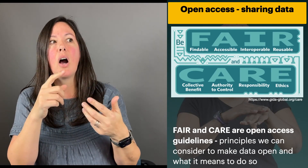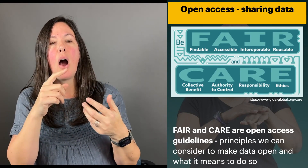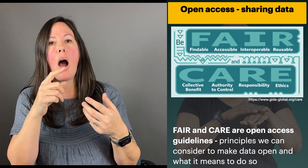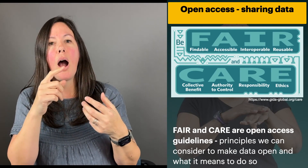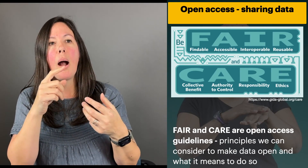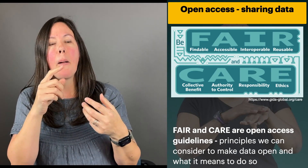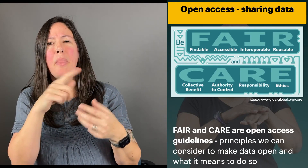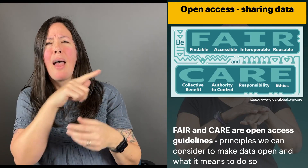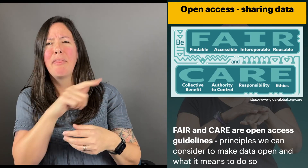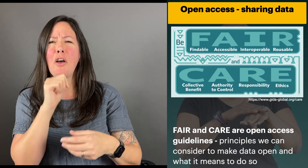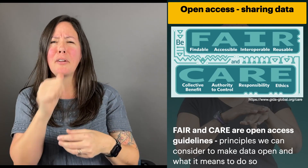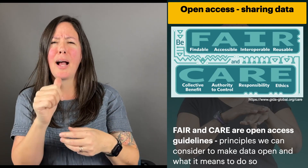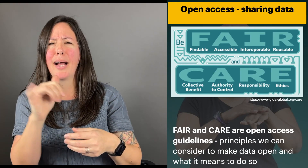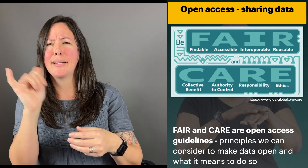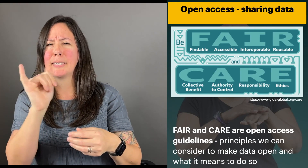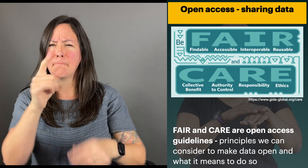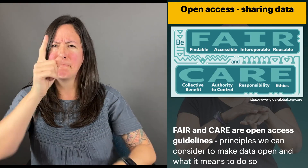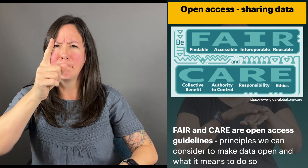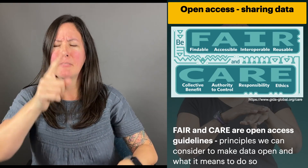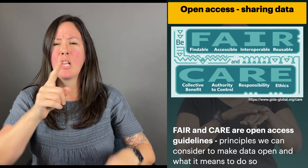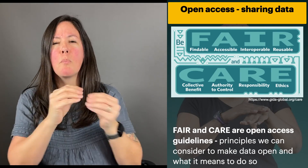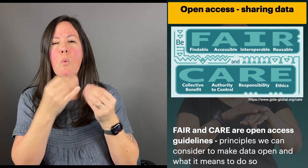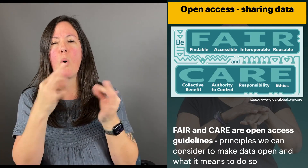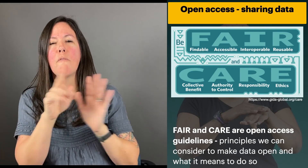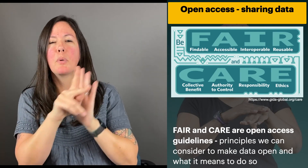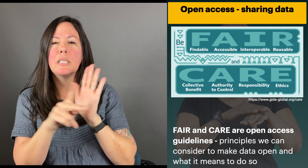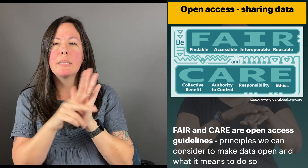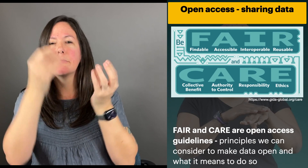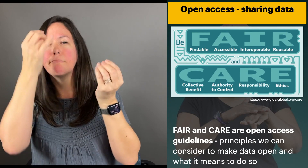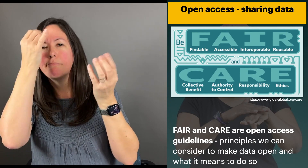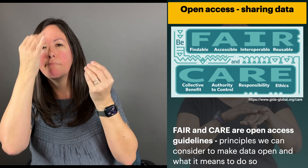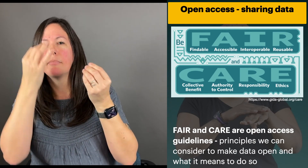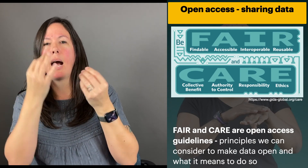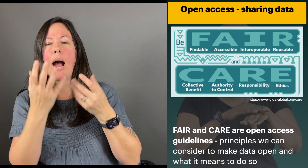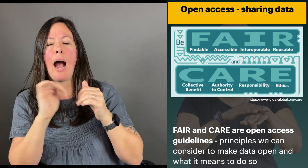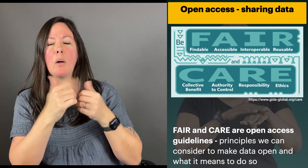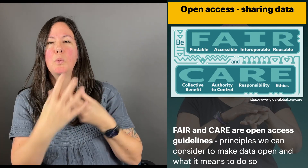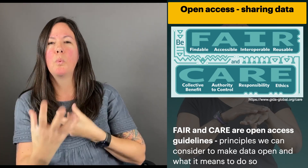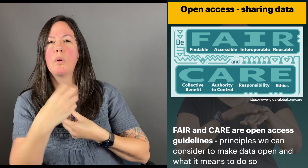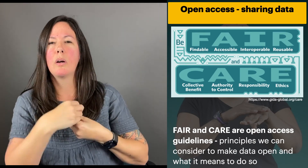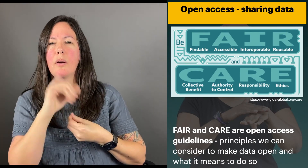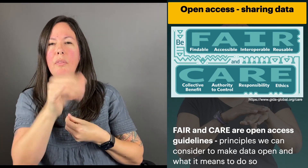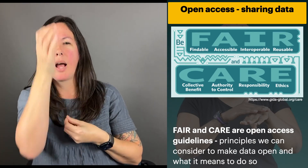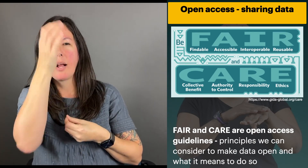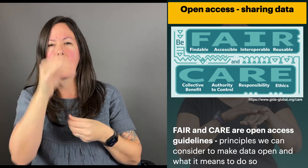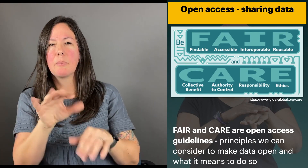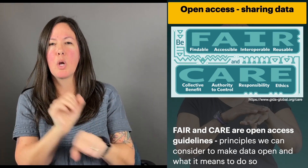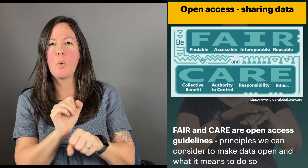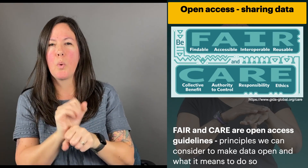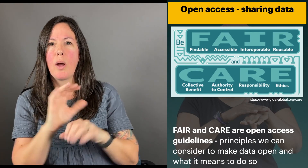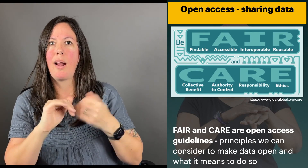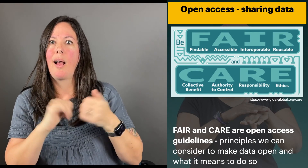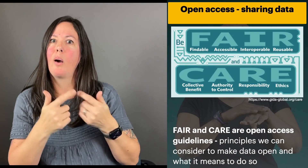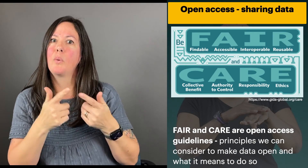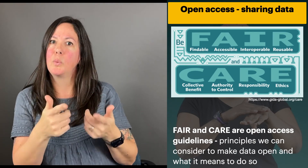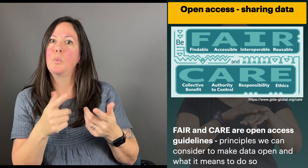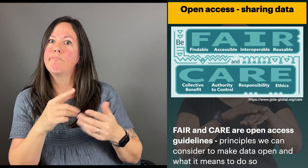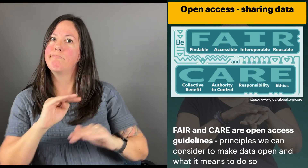interoperable and R for reusable f a i r these are the fair principles and it's